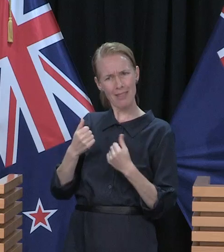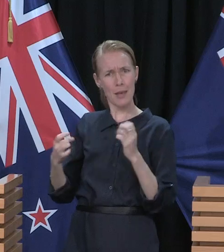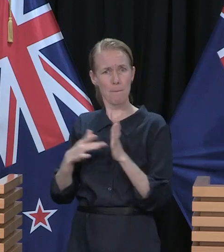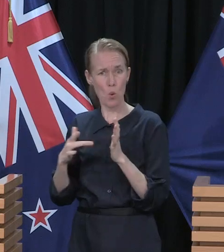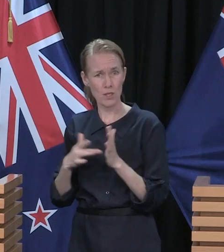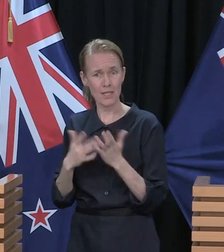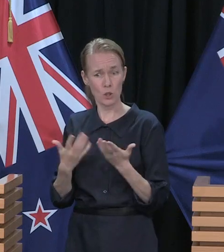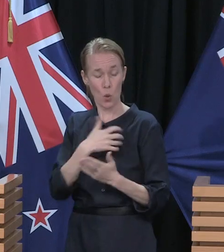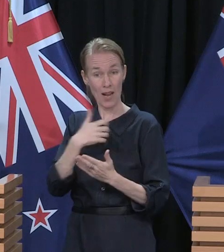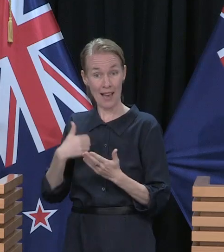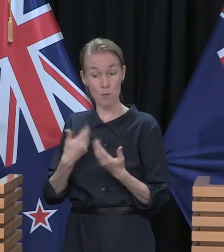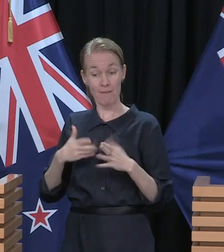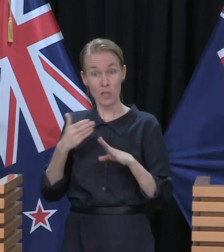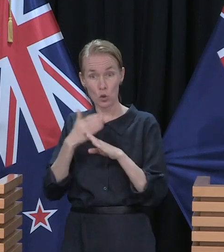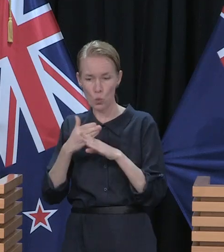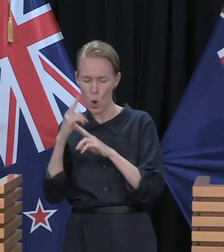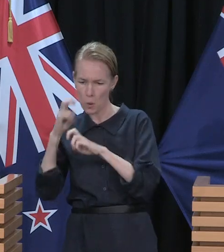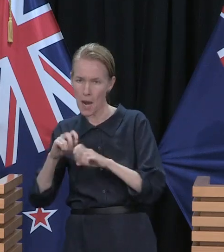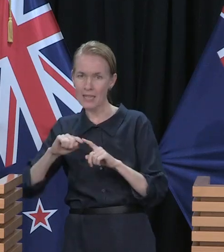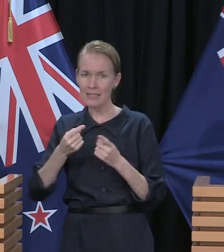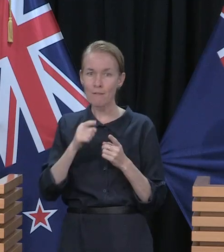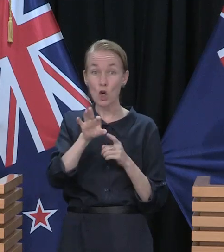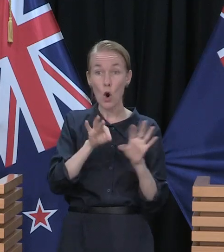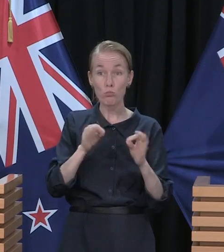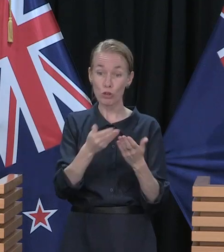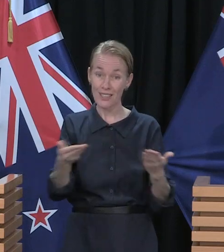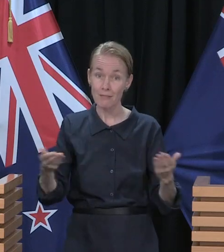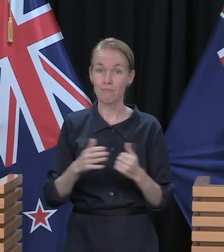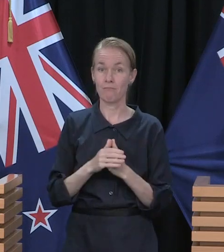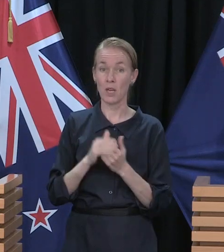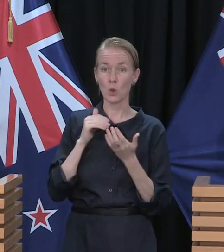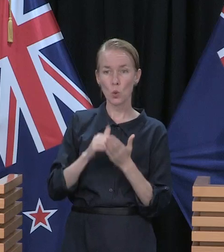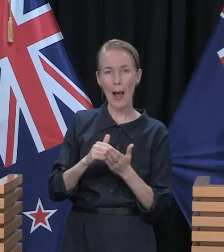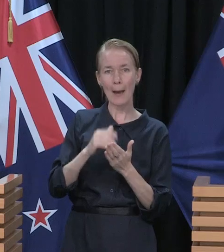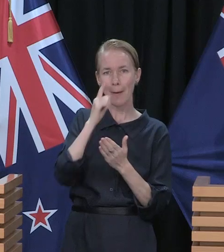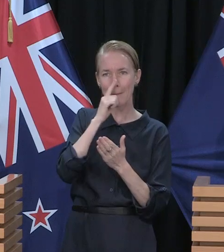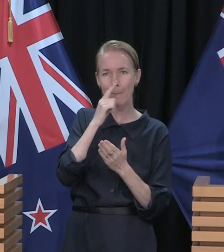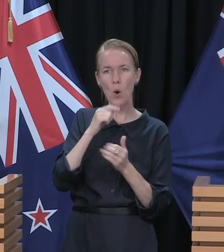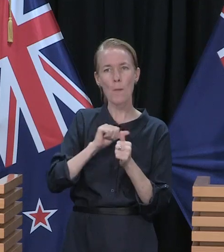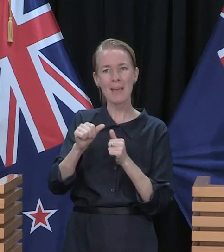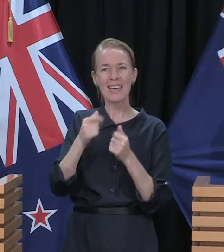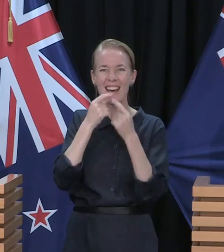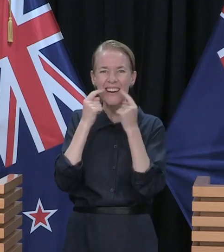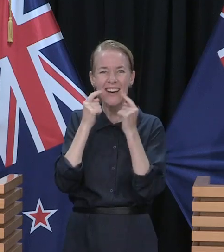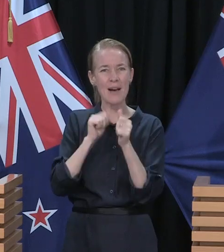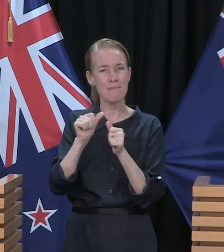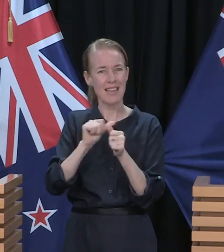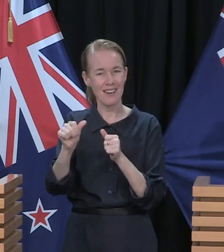course, we're - you know, we have spent time looking at the different options that exist there in terms of improving